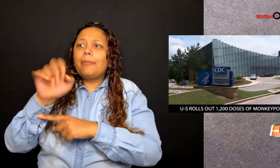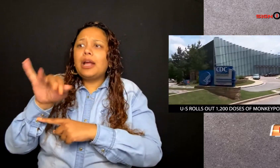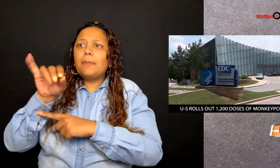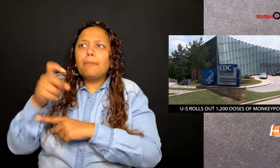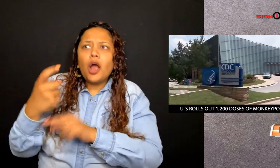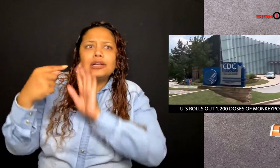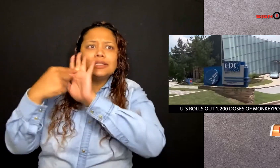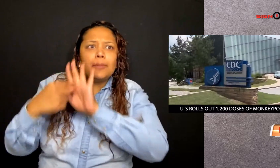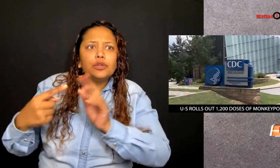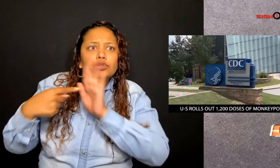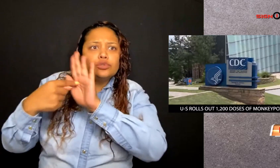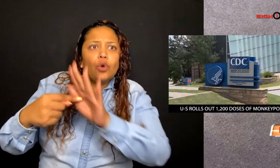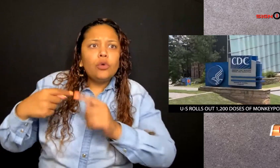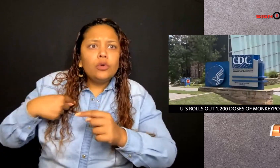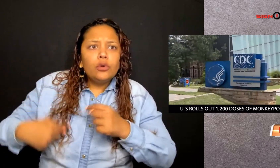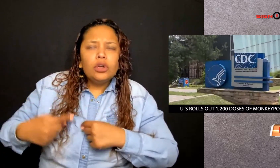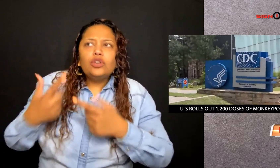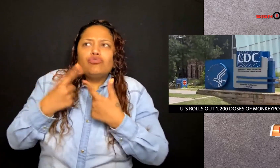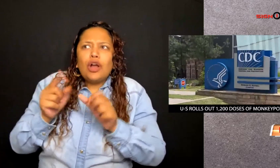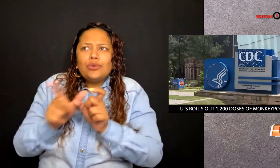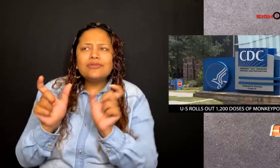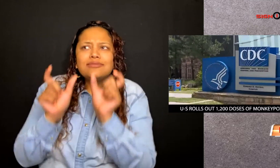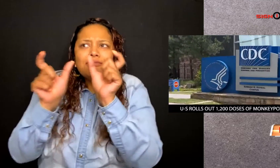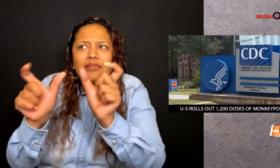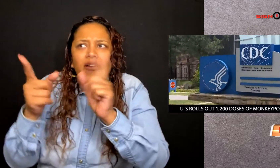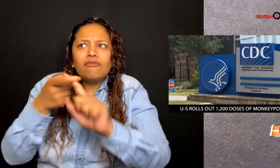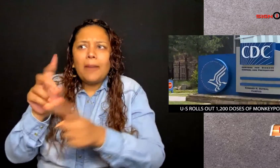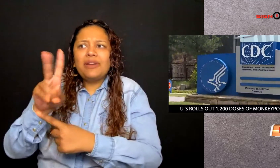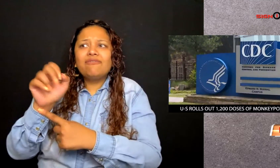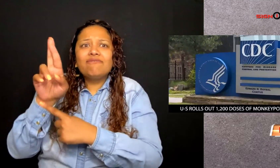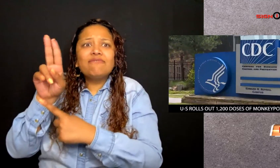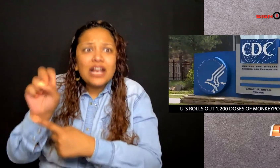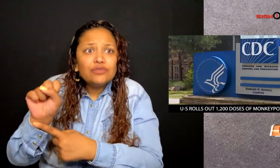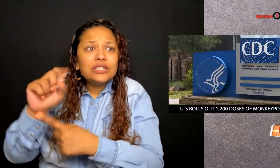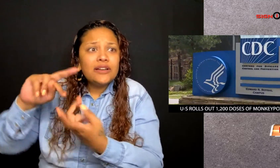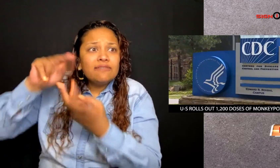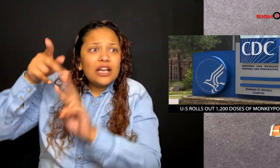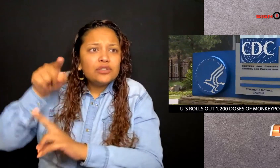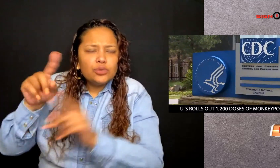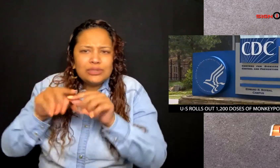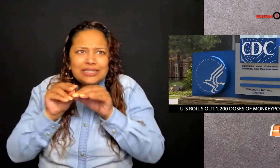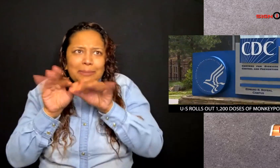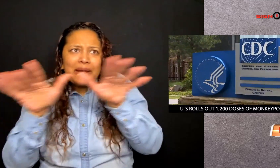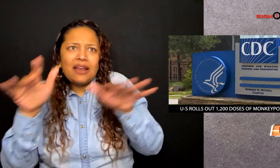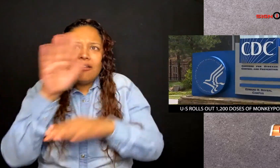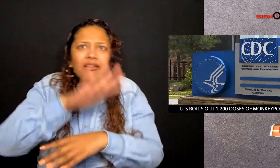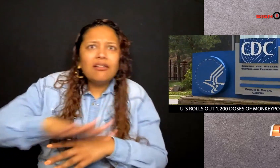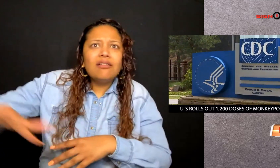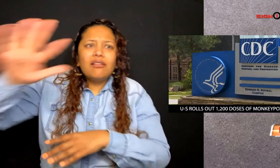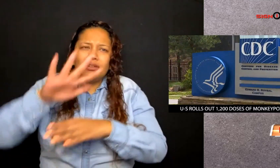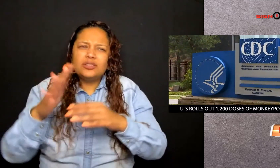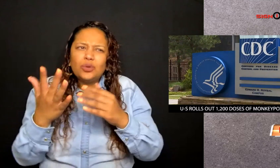be on the lookout for possible monkeypox cases to prevent the virus from spreading at the